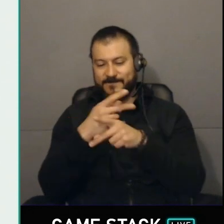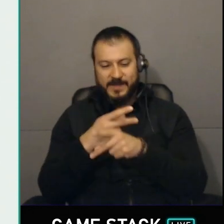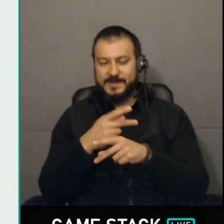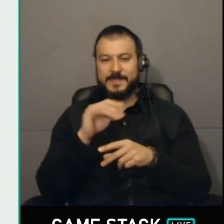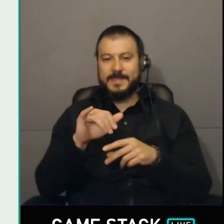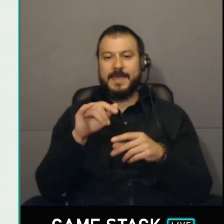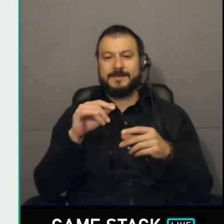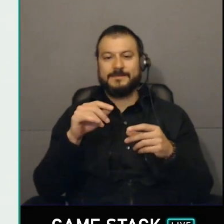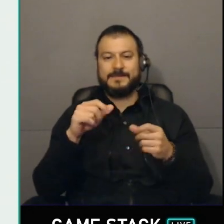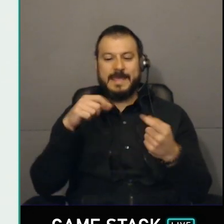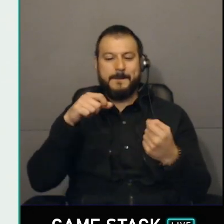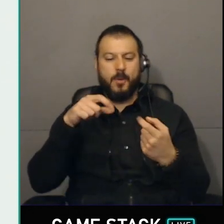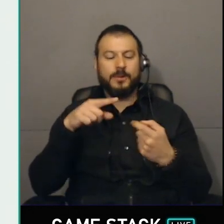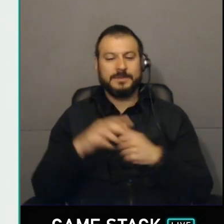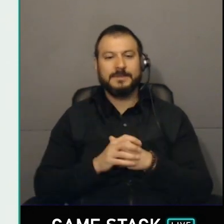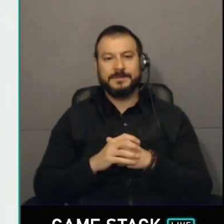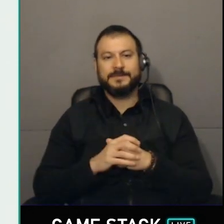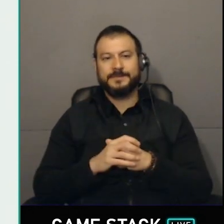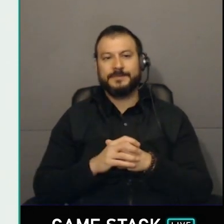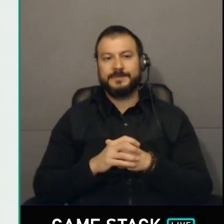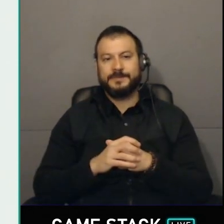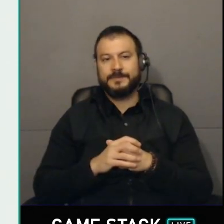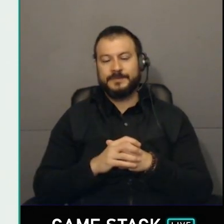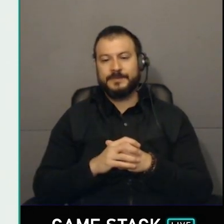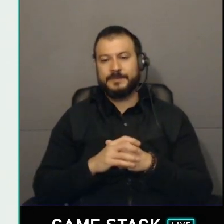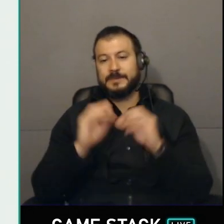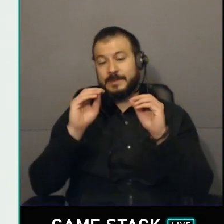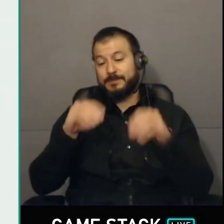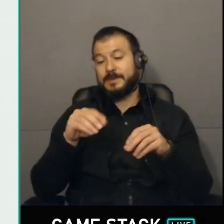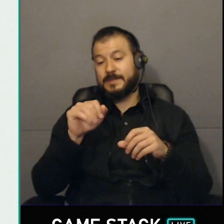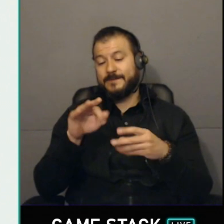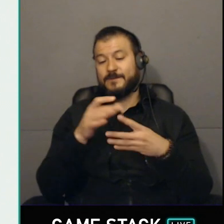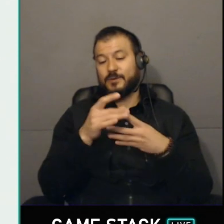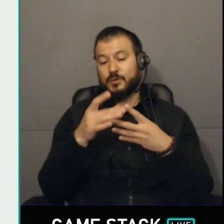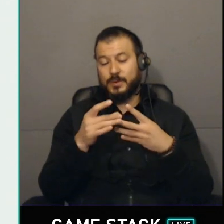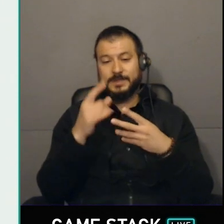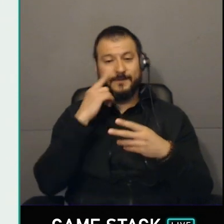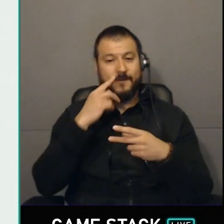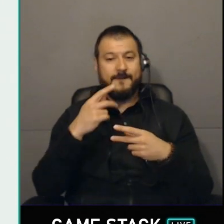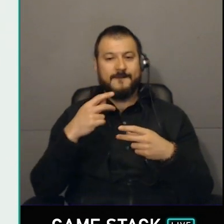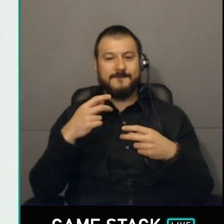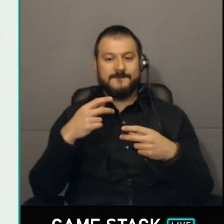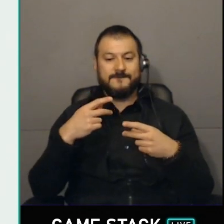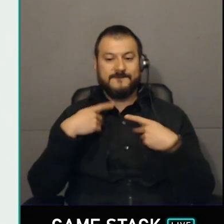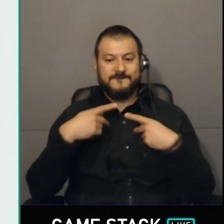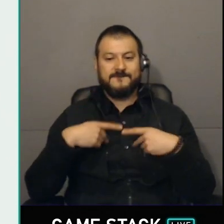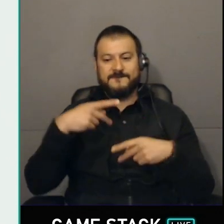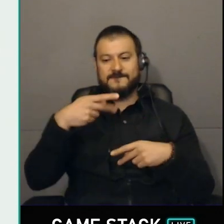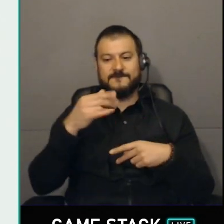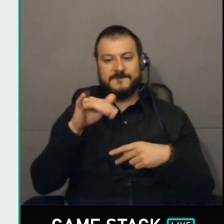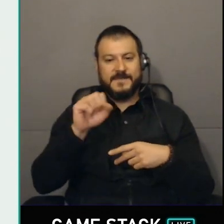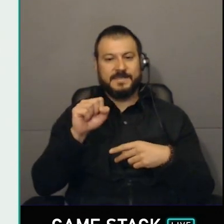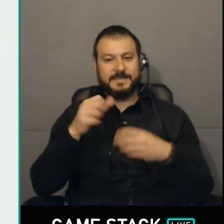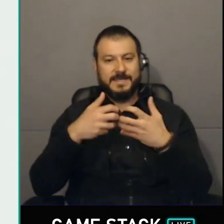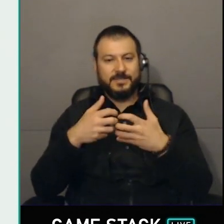The implementation of choice for physics engine, a real time physics engine, is normally the Gauss-Seidel solver.